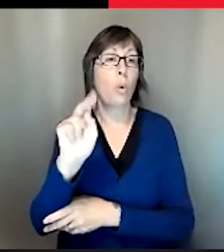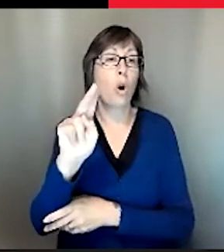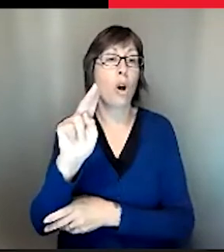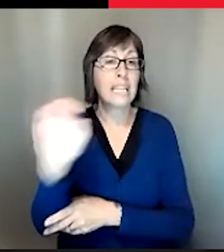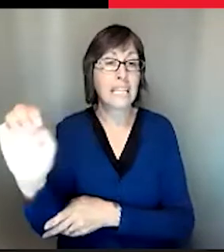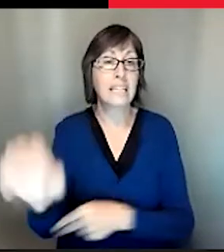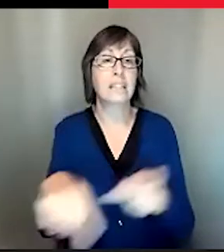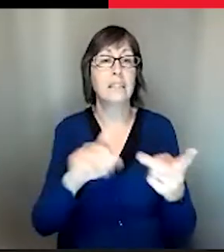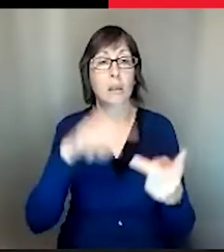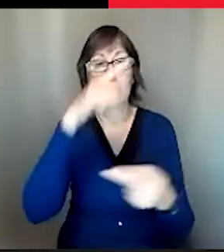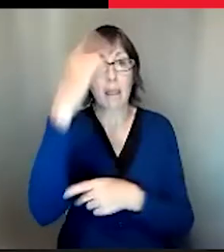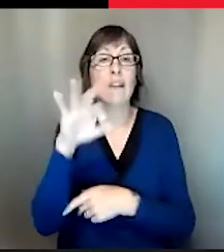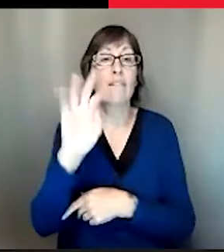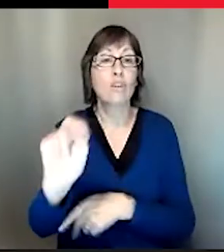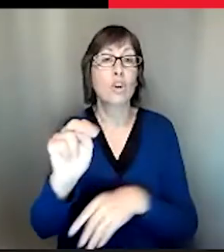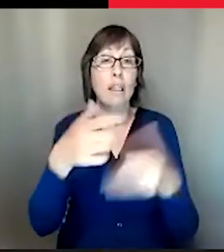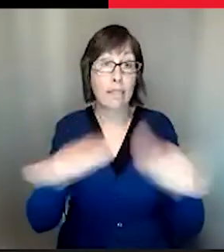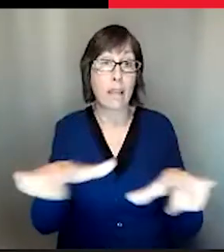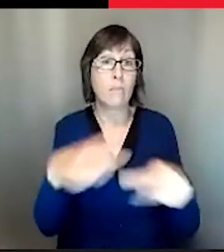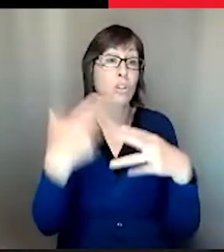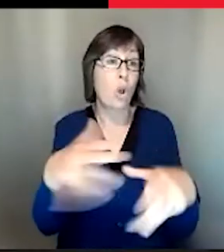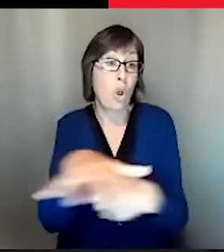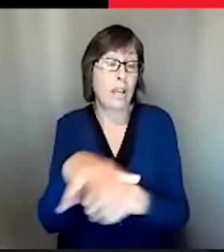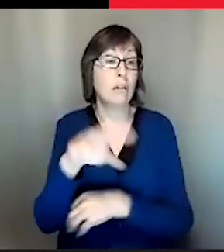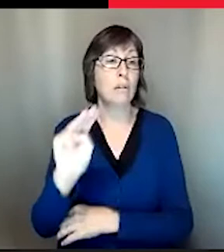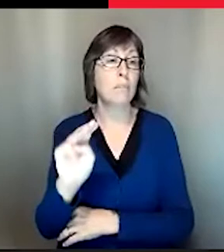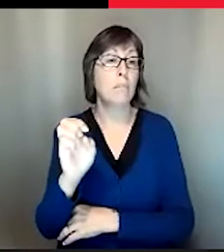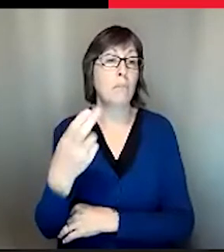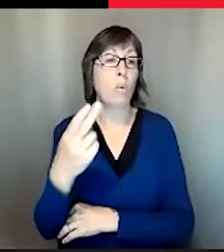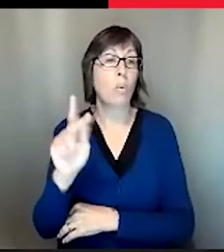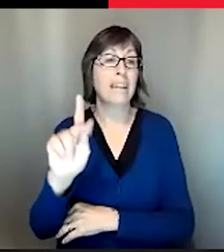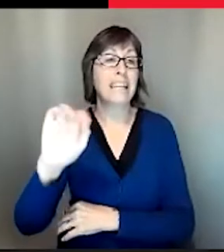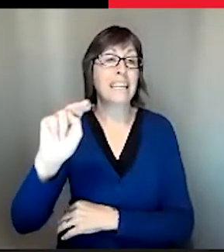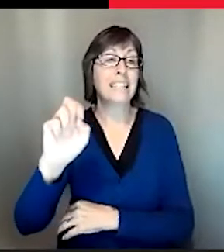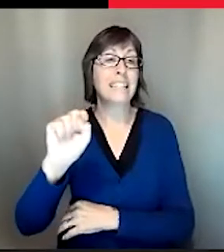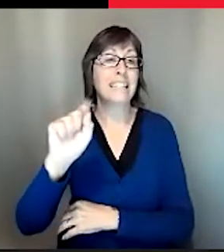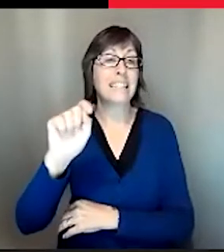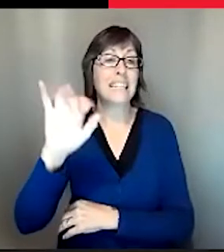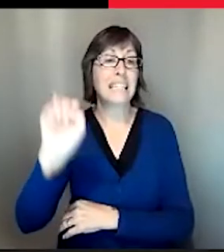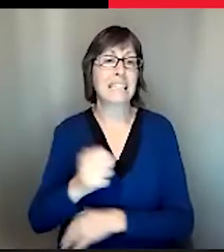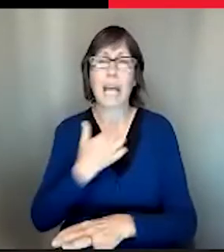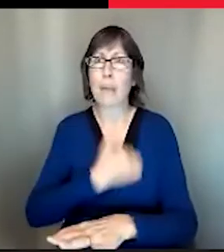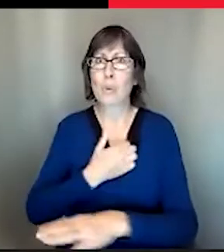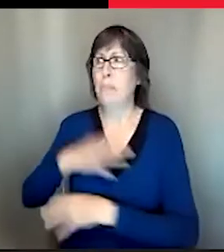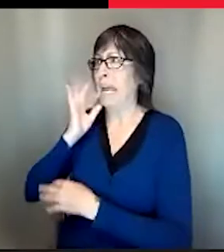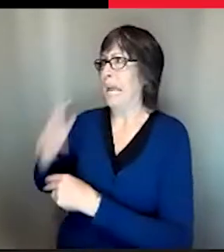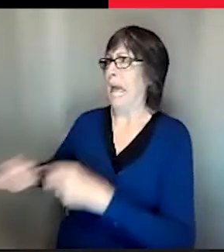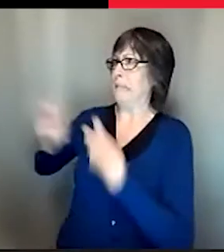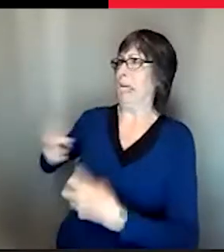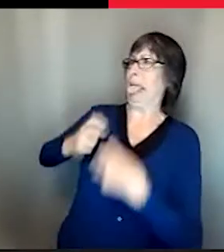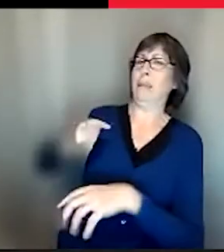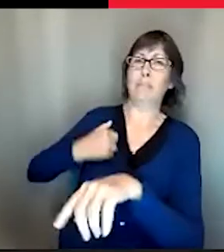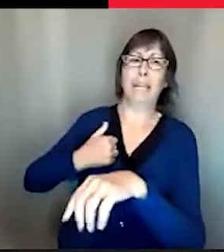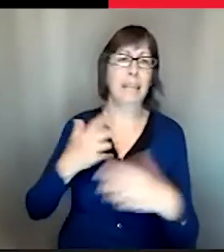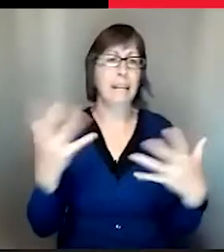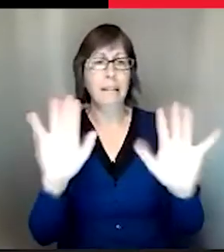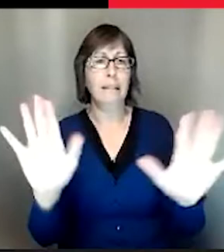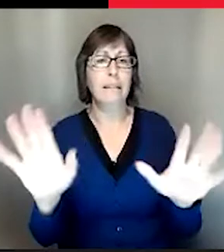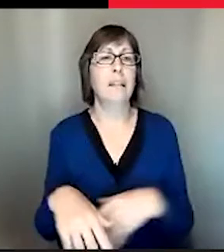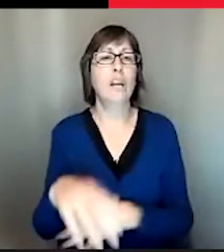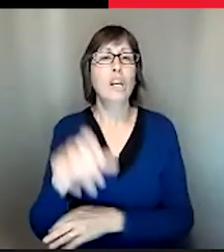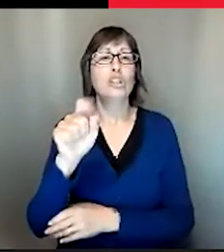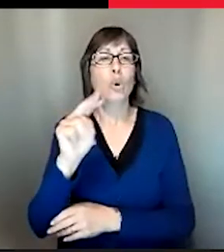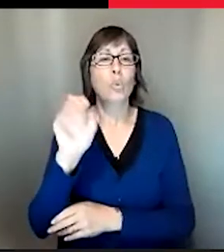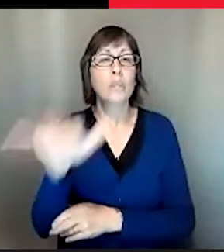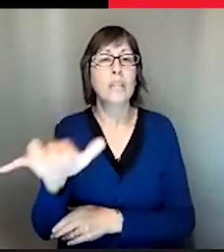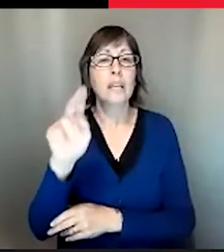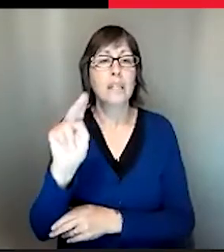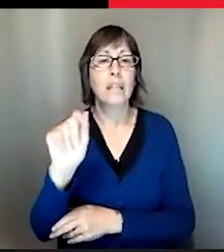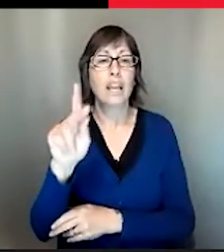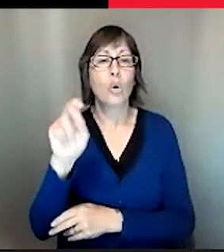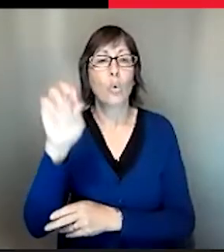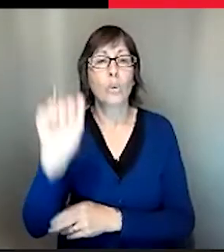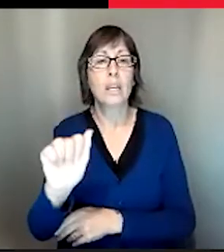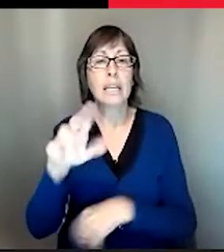call this place, Mohkínsstsisi. The Stoney Nakoda Nation refer to the Calgary area as